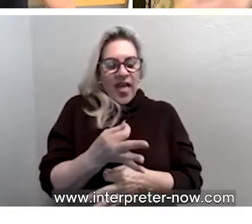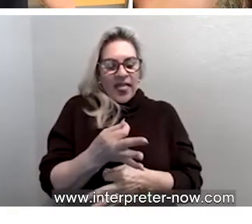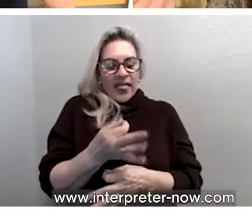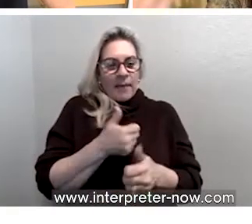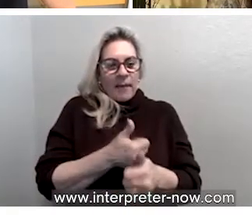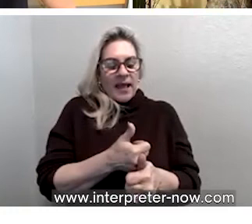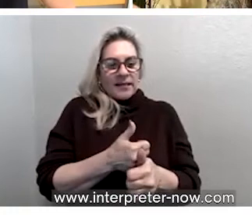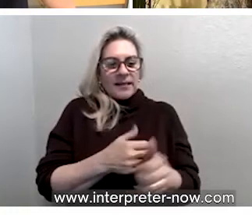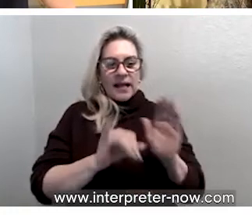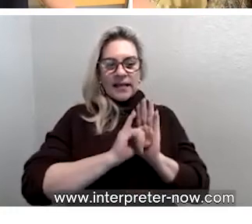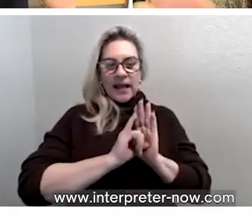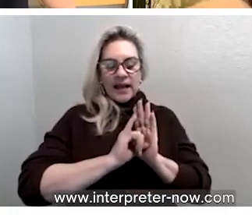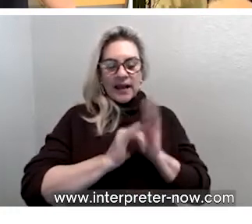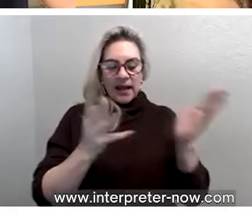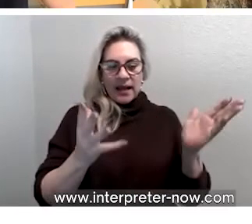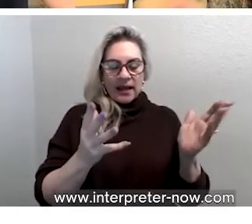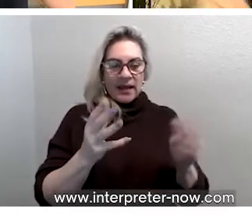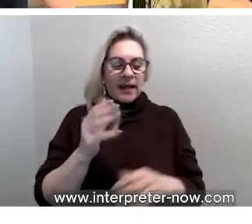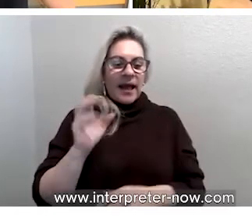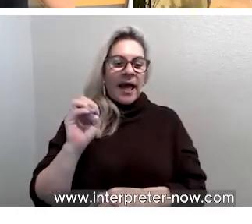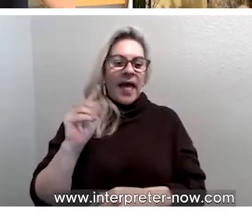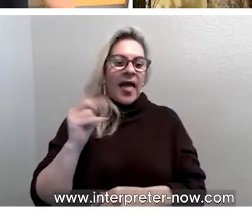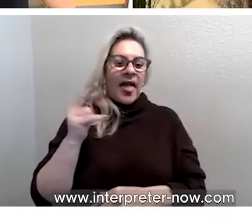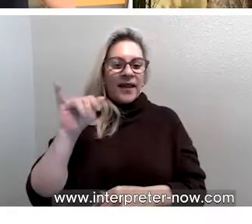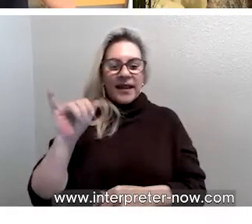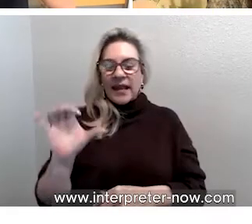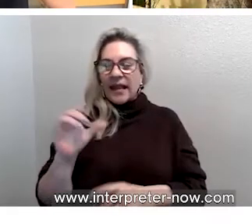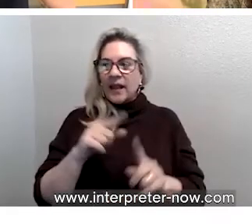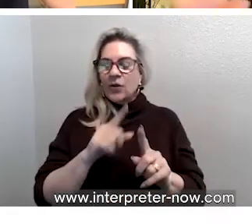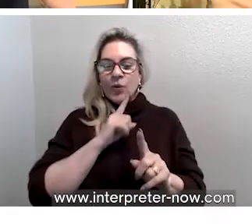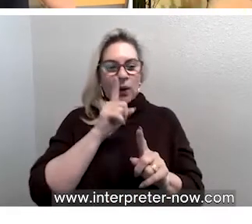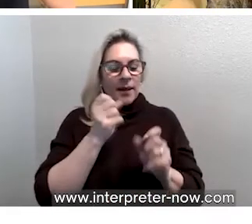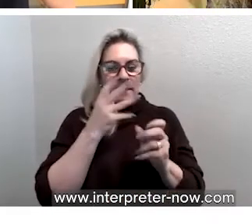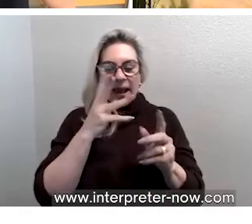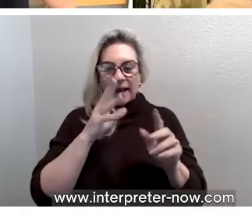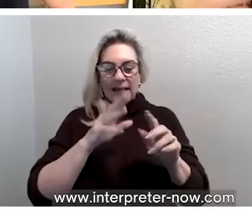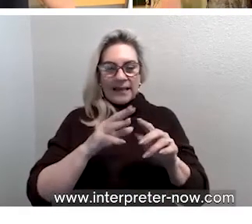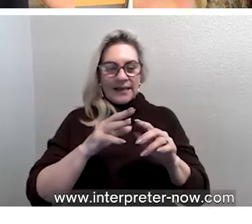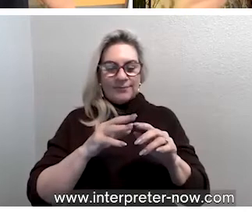If you focus on ethnicity, there's very much an intersection and overlap between religious